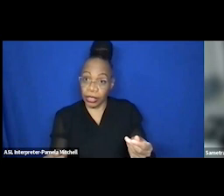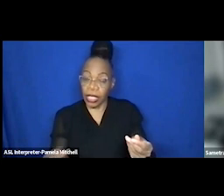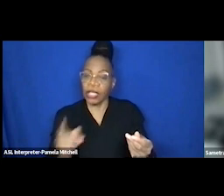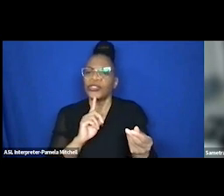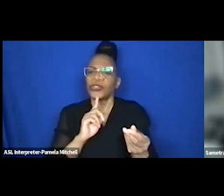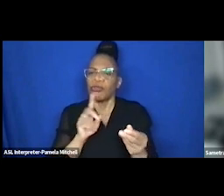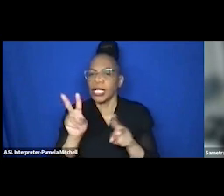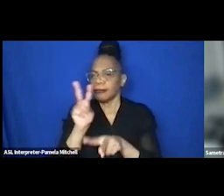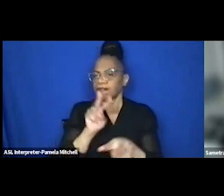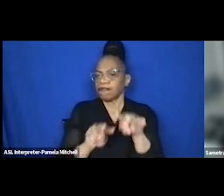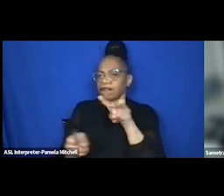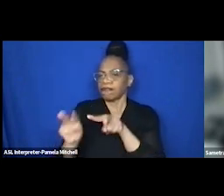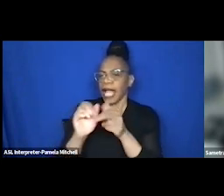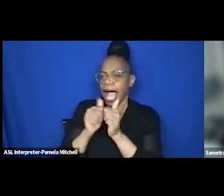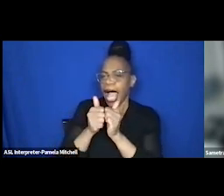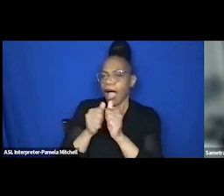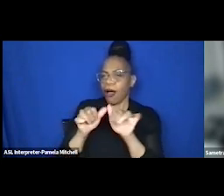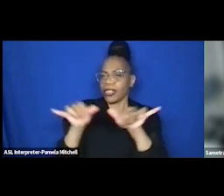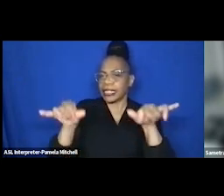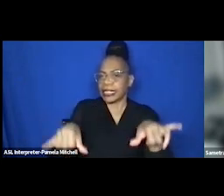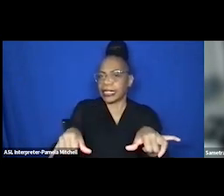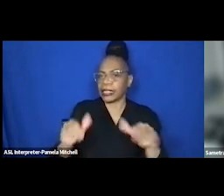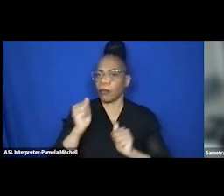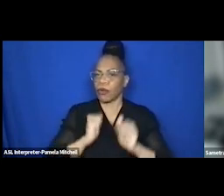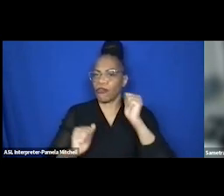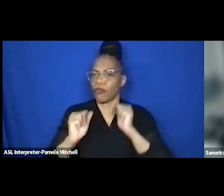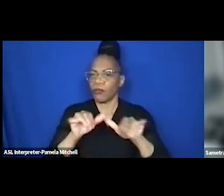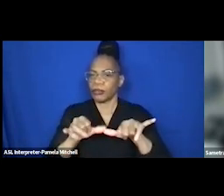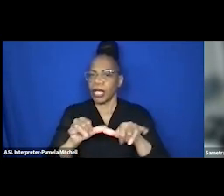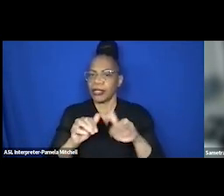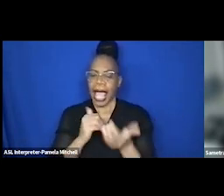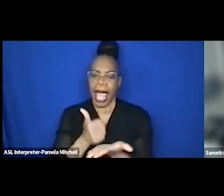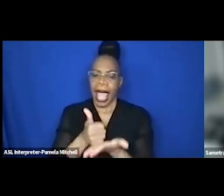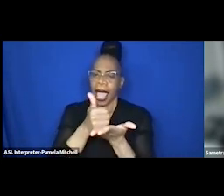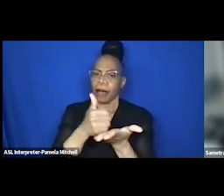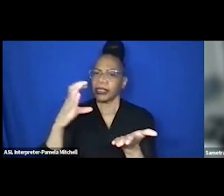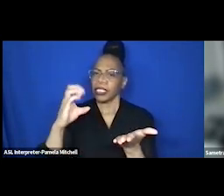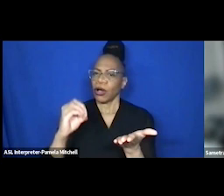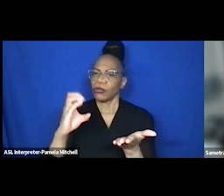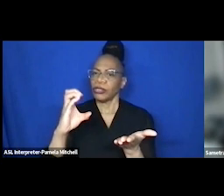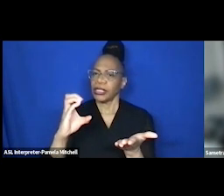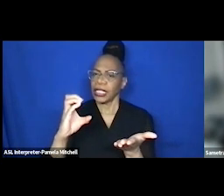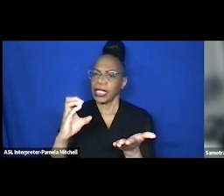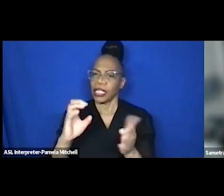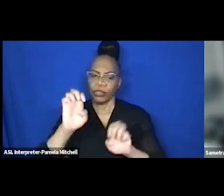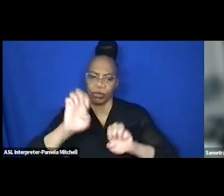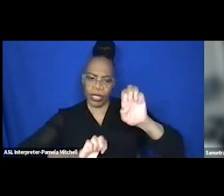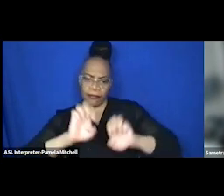at how these system performance measures help CoCs to be able to evaluate where they're performing well, right?